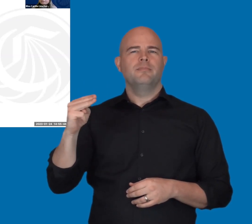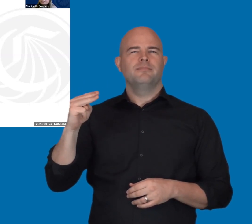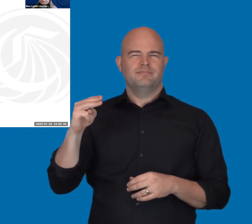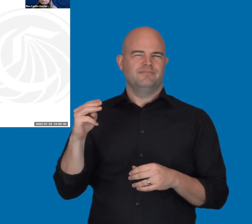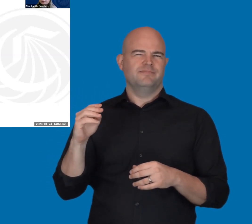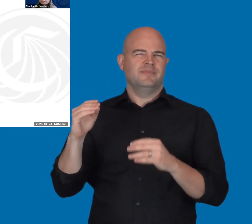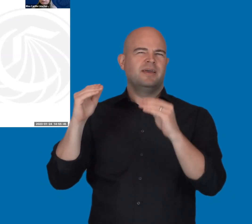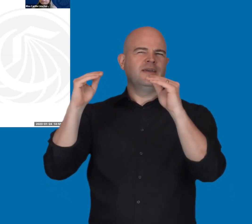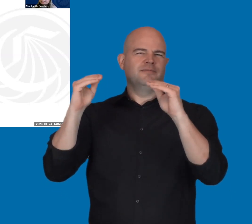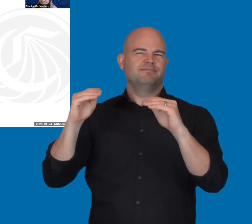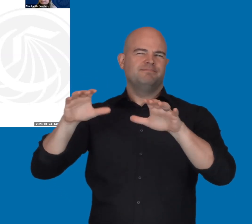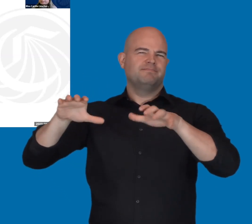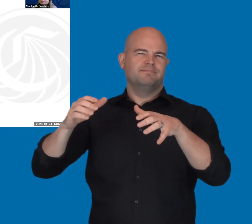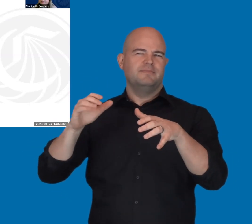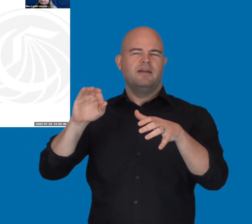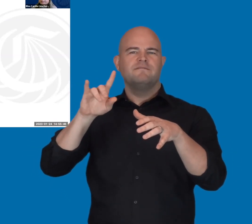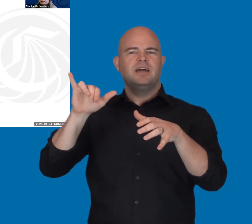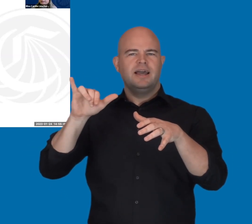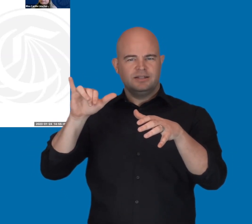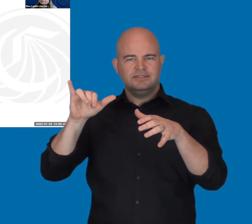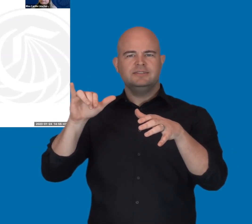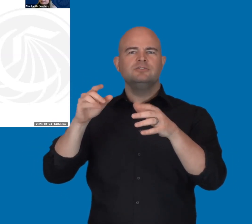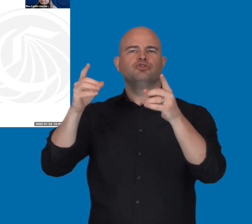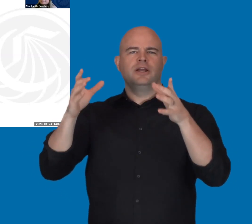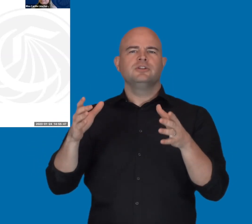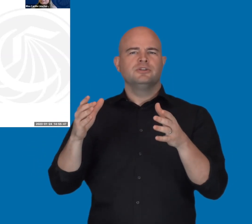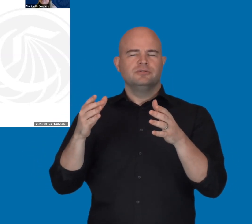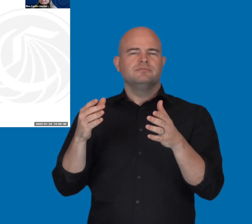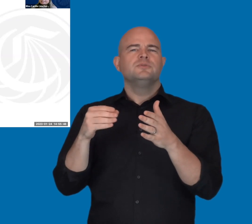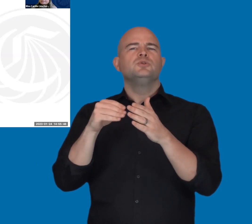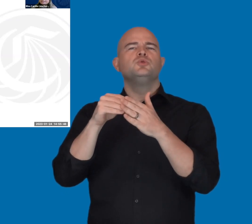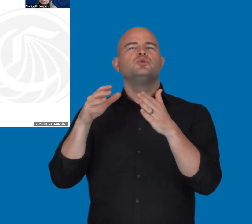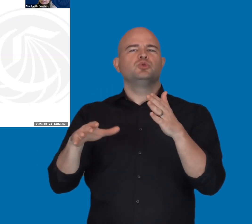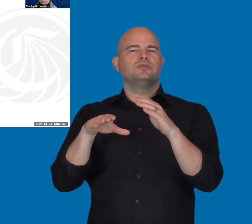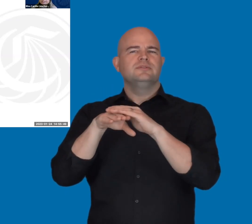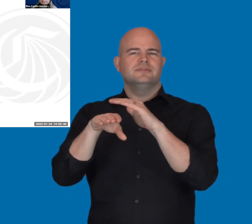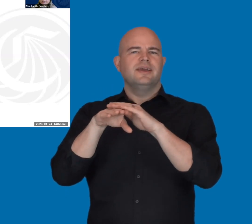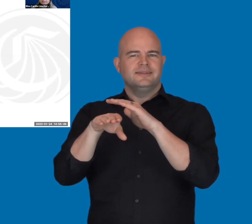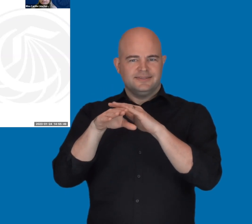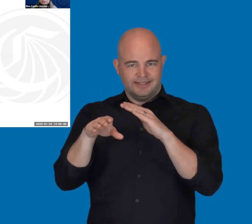Faulty Director at the Student Accessibility Services,